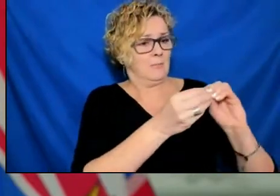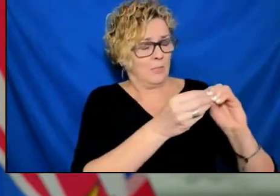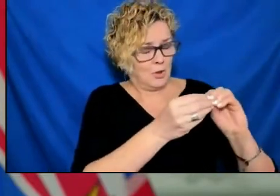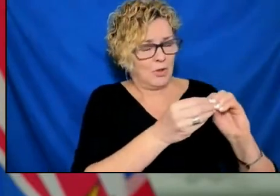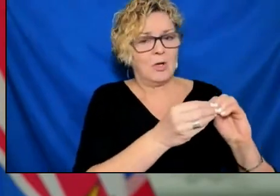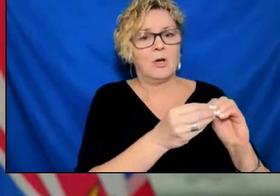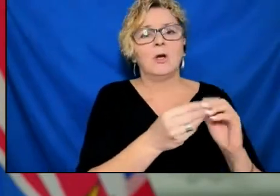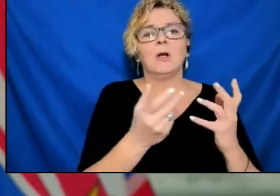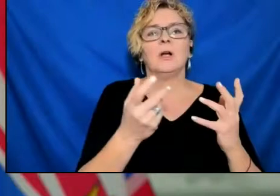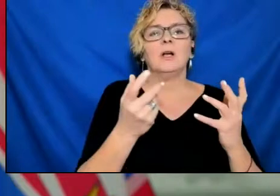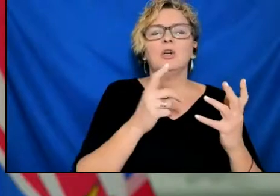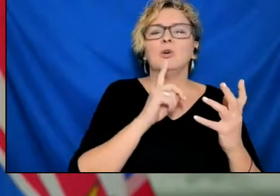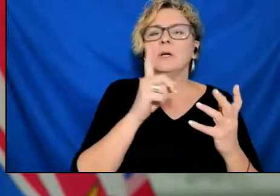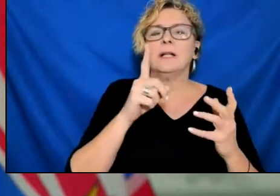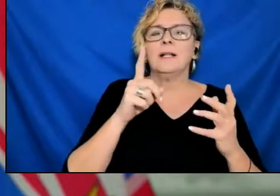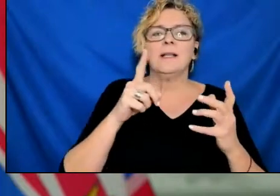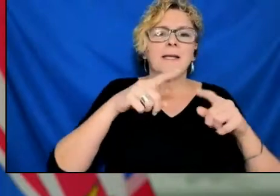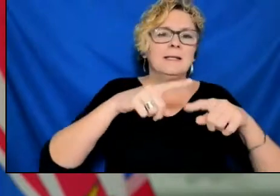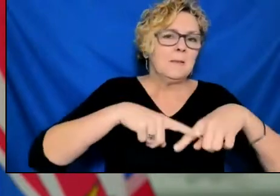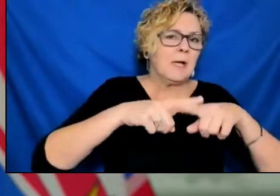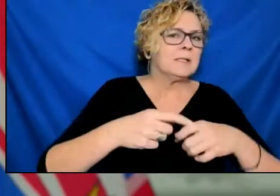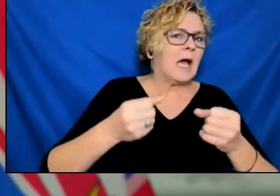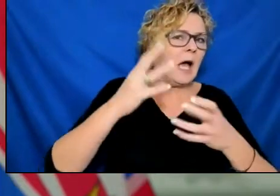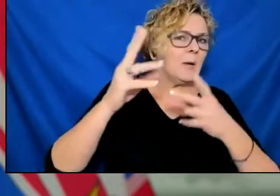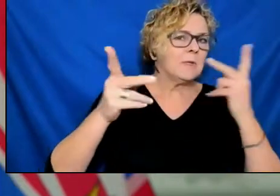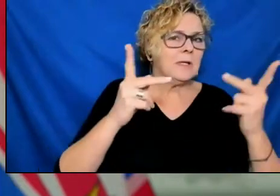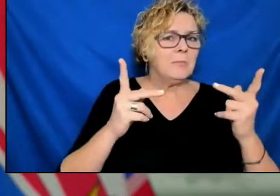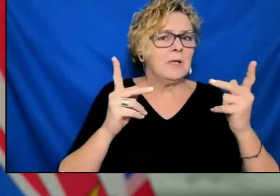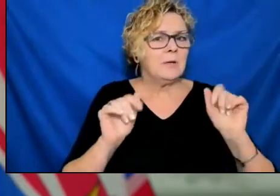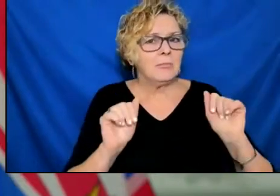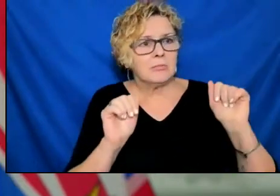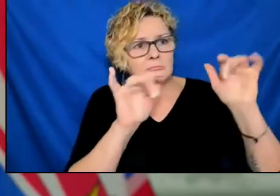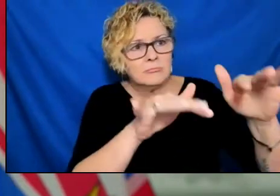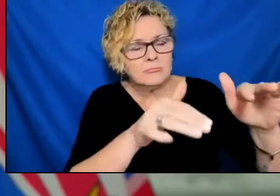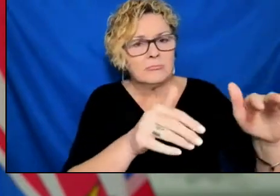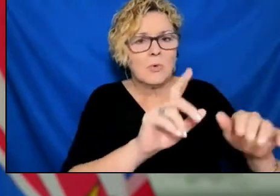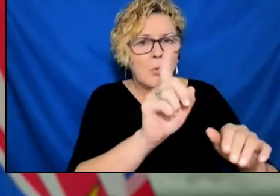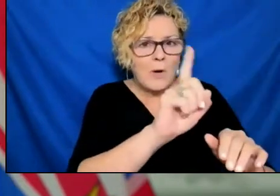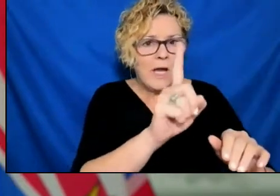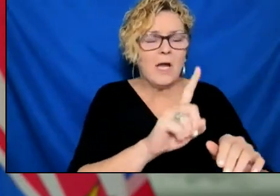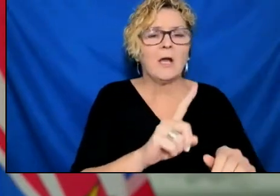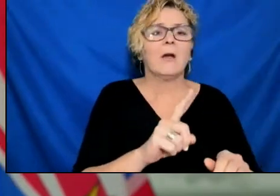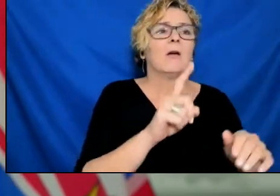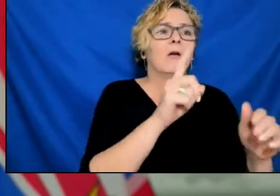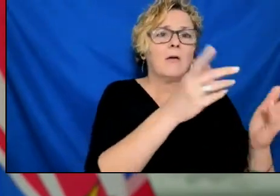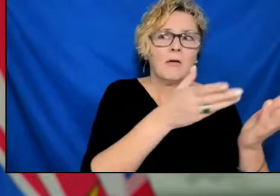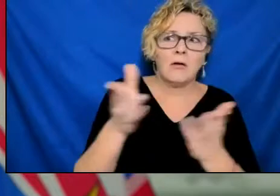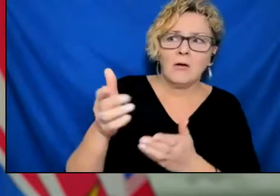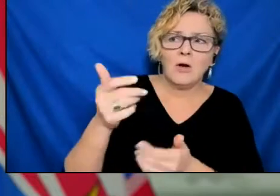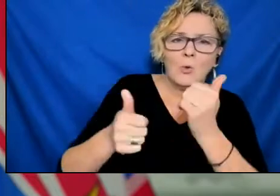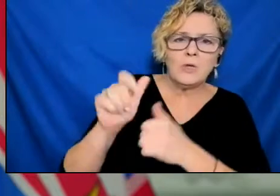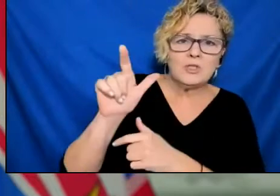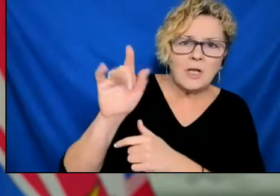numbers have a lot to do with how many people are tested, where, and the capacity at our laboratory.